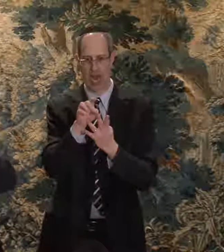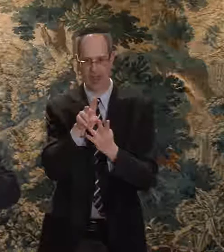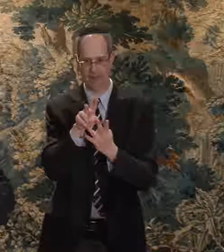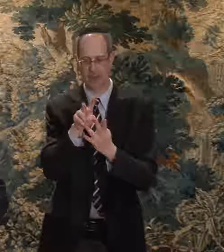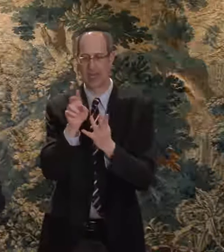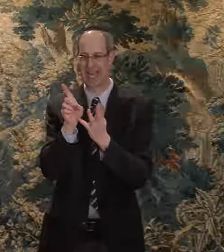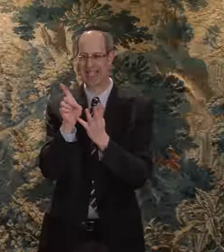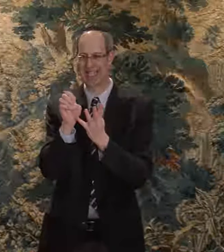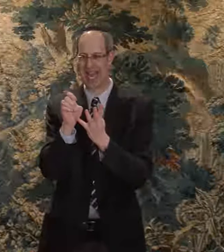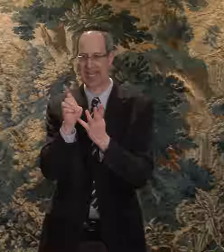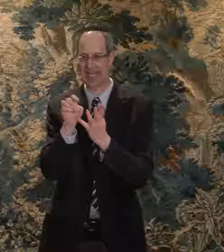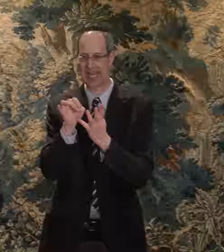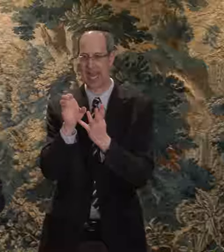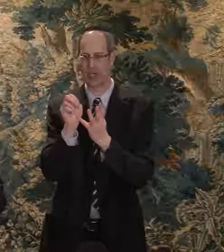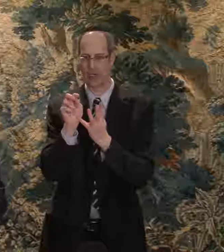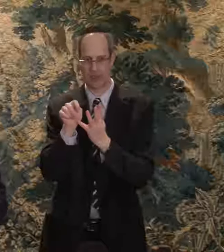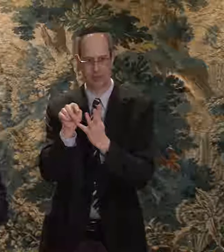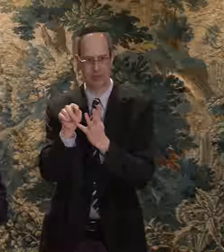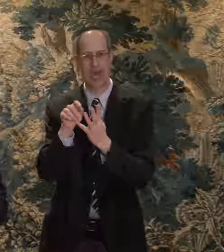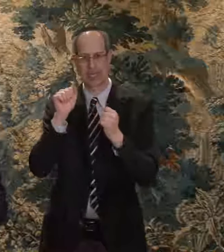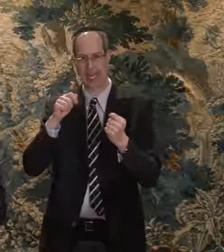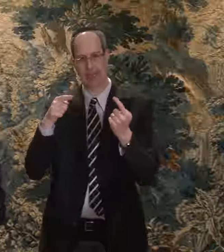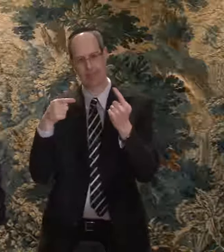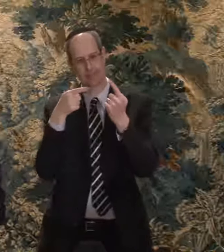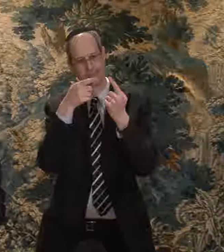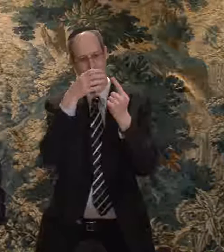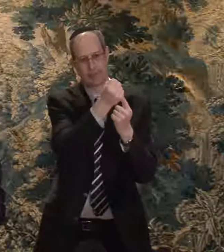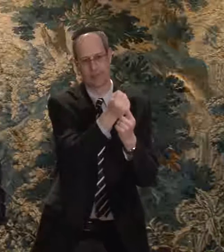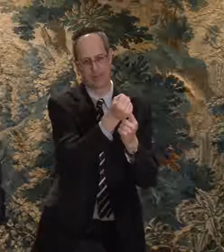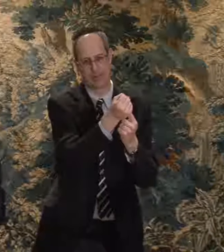you're going to accomplish your goal that's what rubber frightful says and